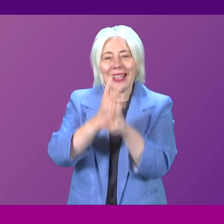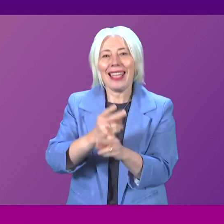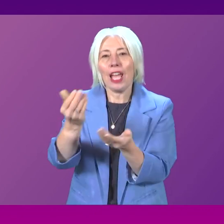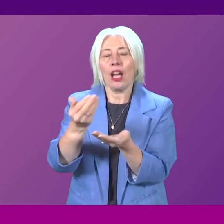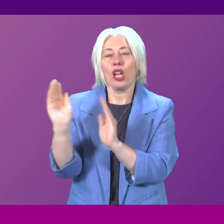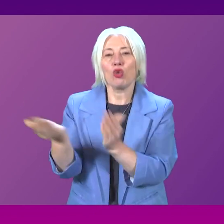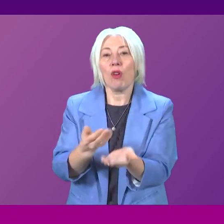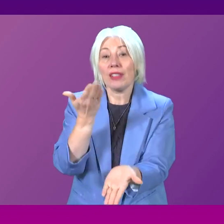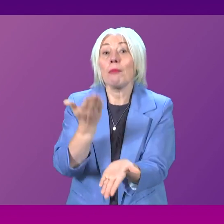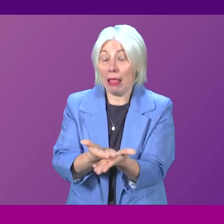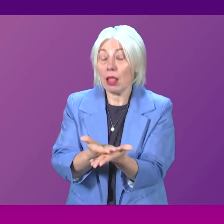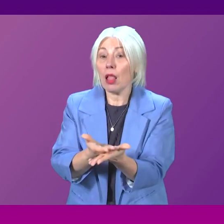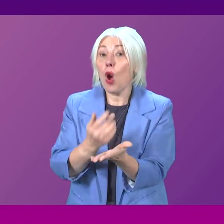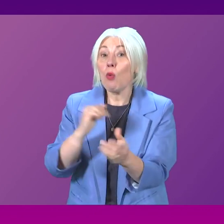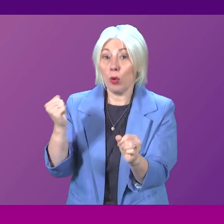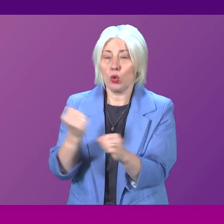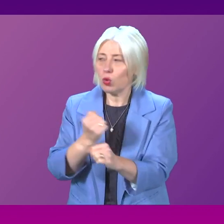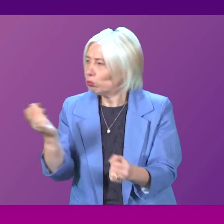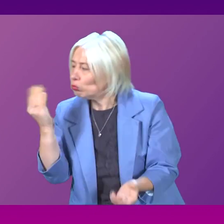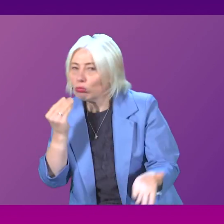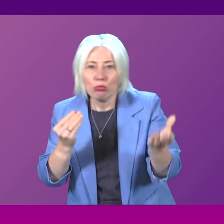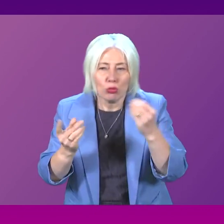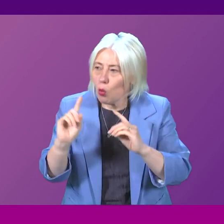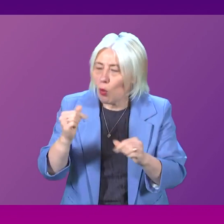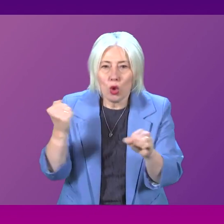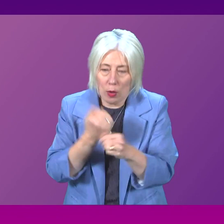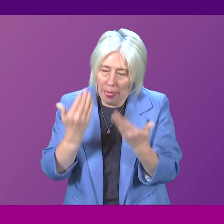will continue with the steps that we are taking in the here and now to improve social care: